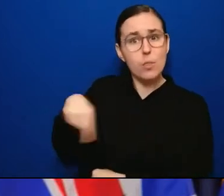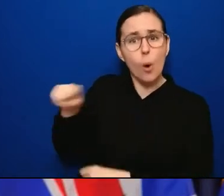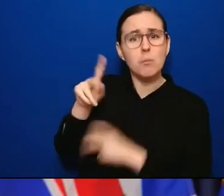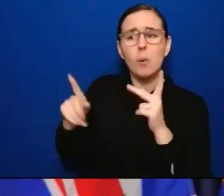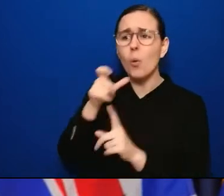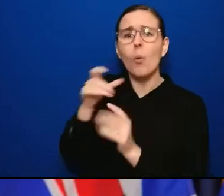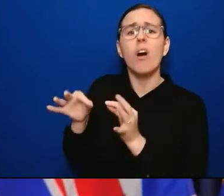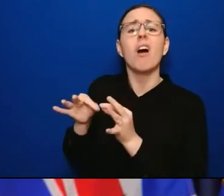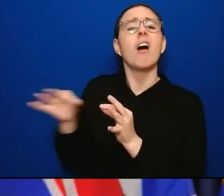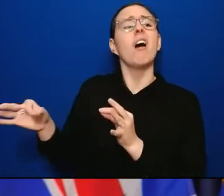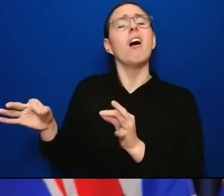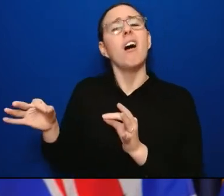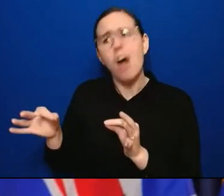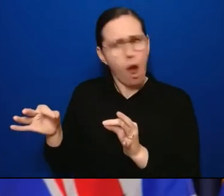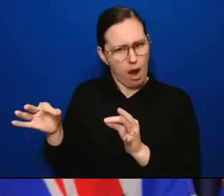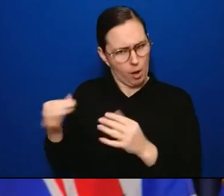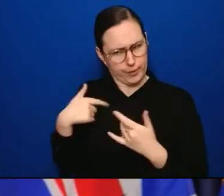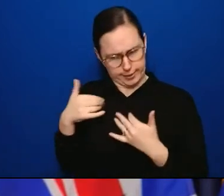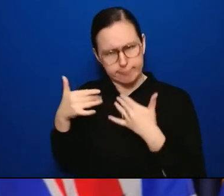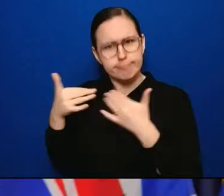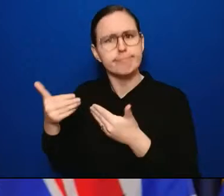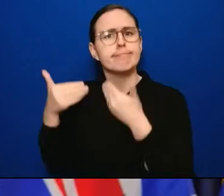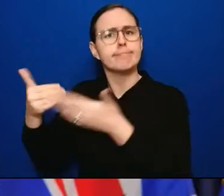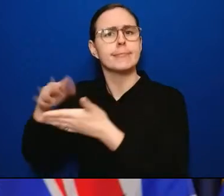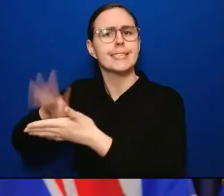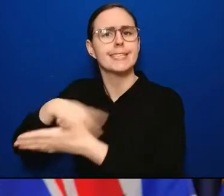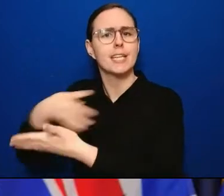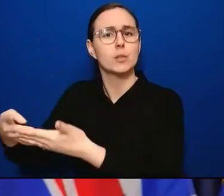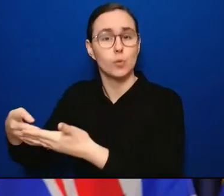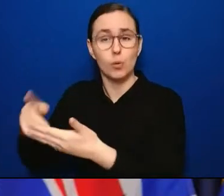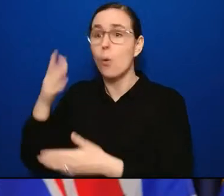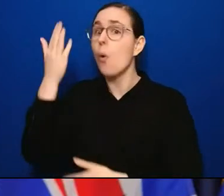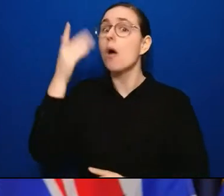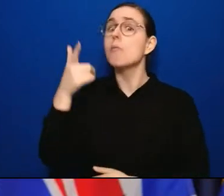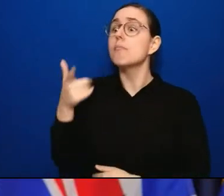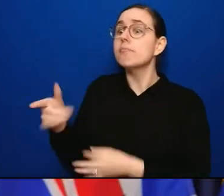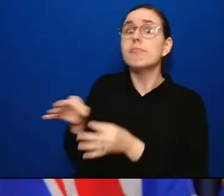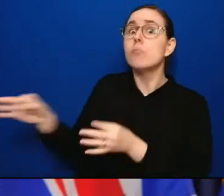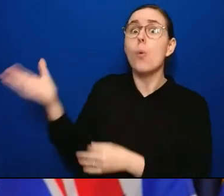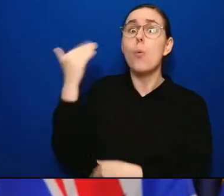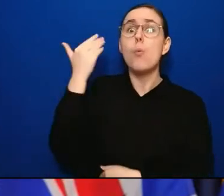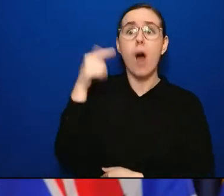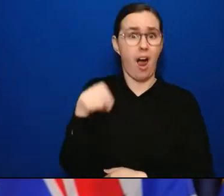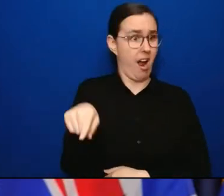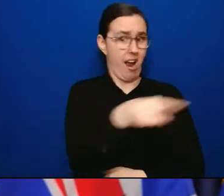with their postponed surgeries by stopping covid rapid spread and easing the stress on our